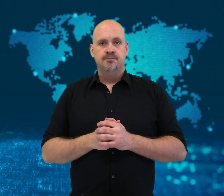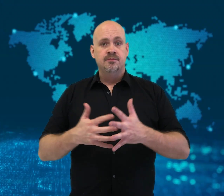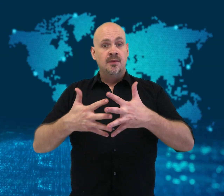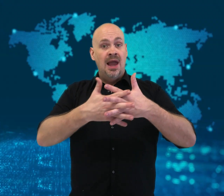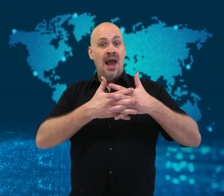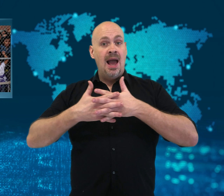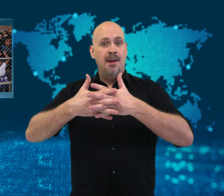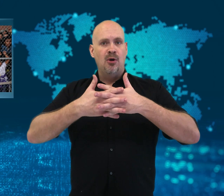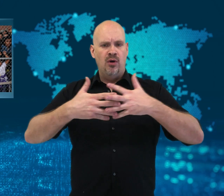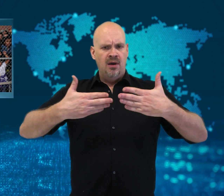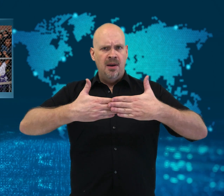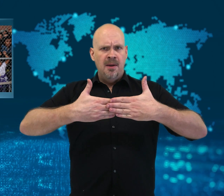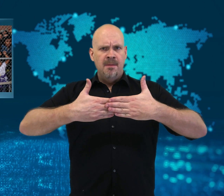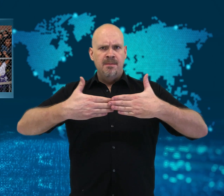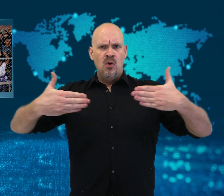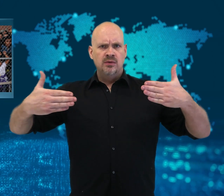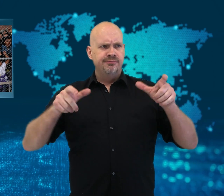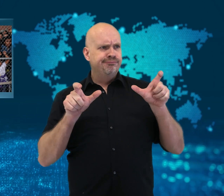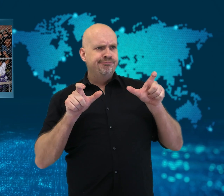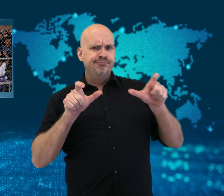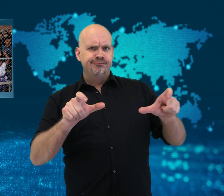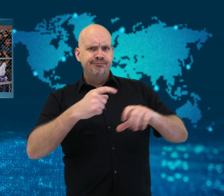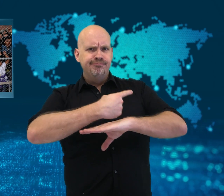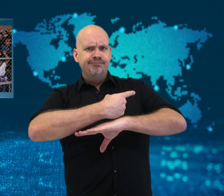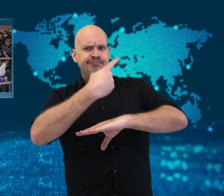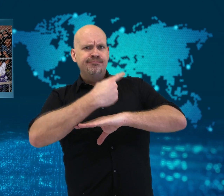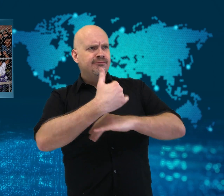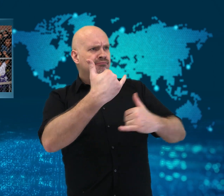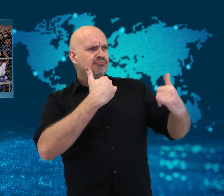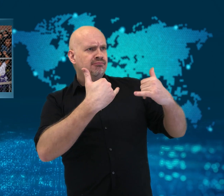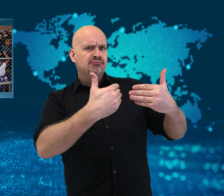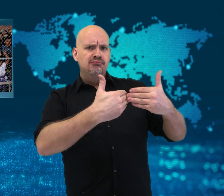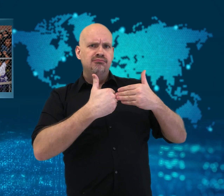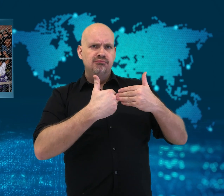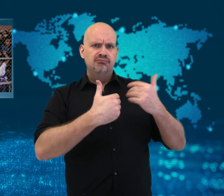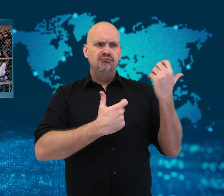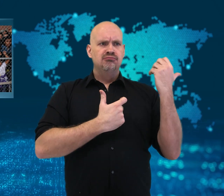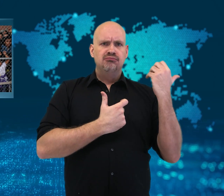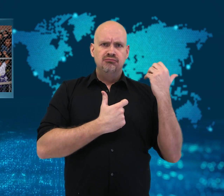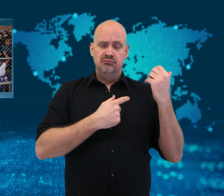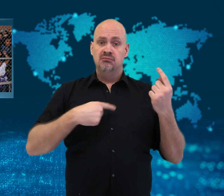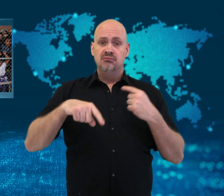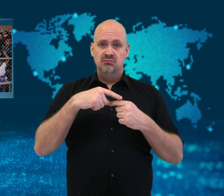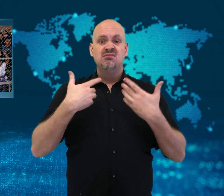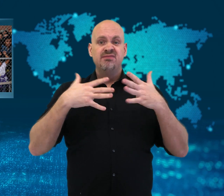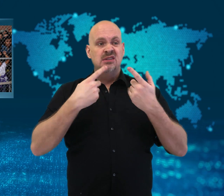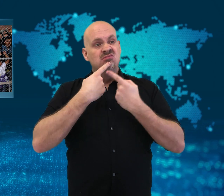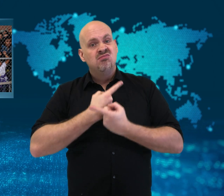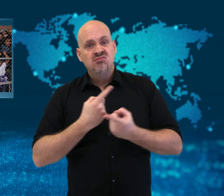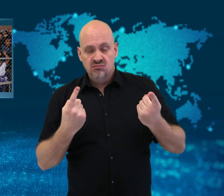[Gavin]: The United States Border Patrol is facing a surge in